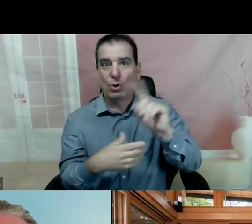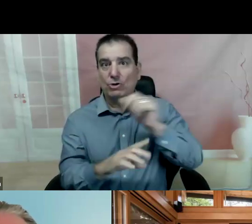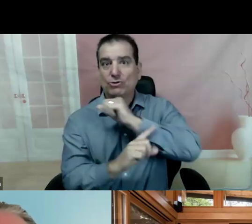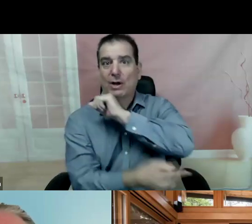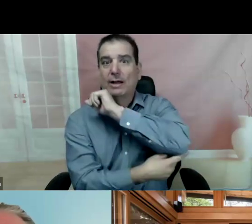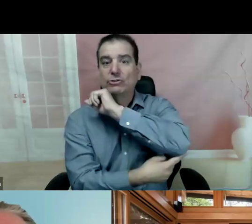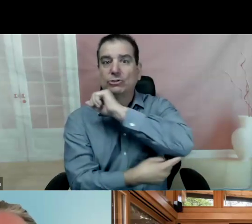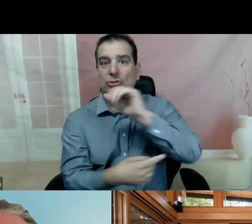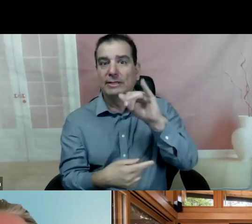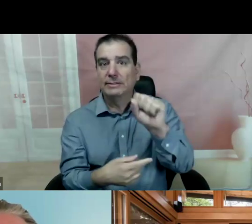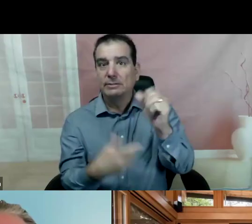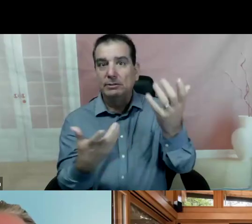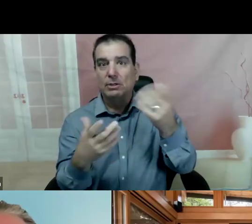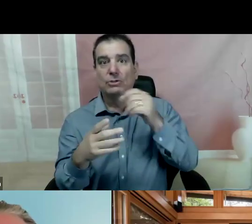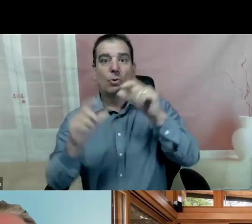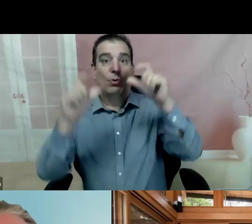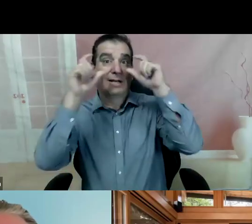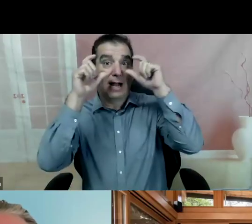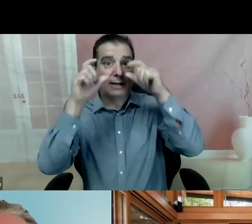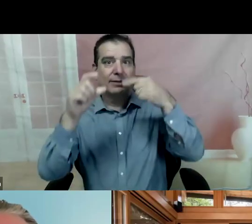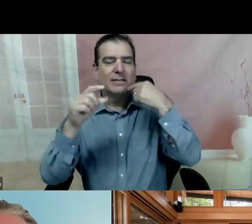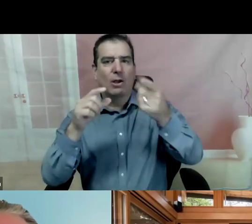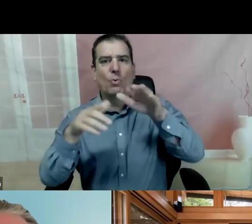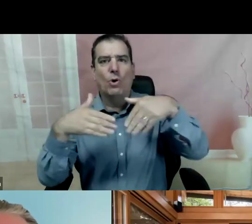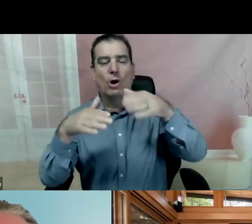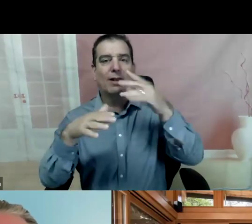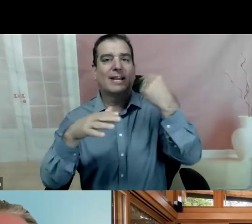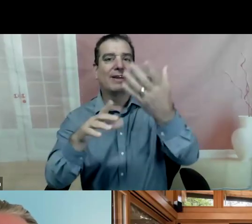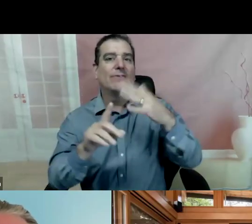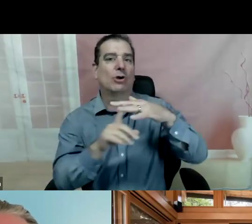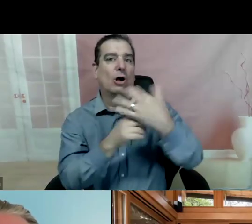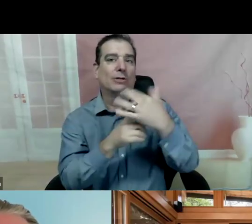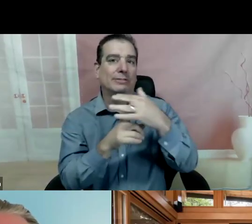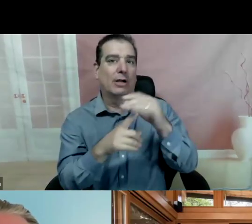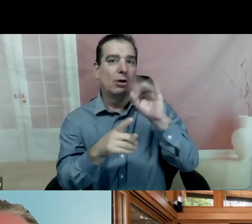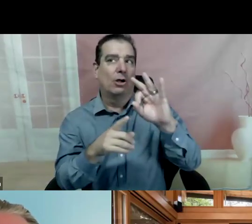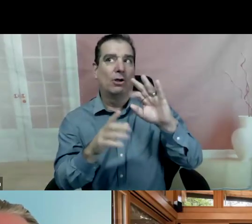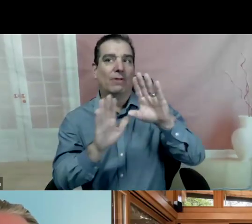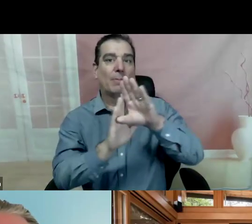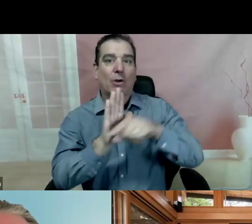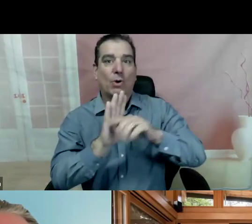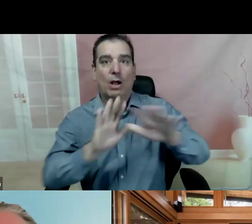Outside, you know, sometimes, a blind individual doesn't know where their… their… Their guide